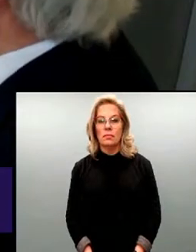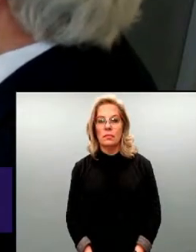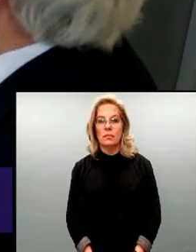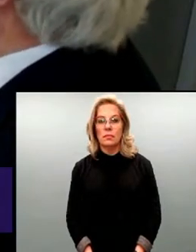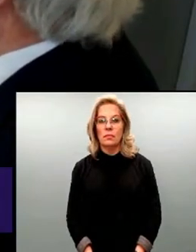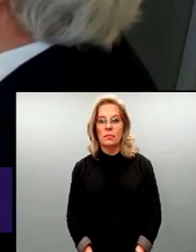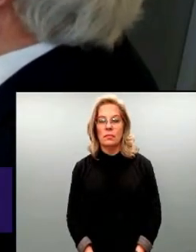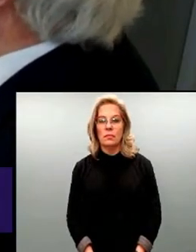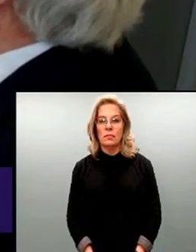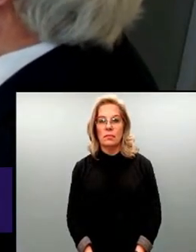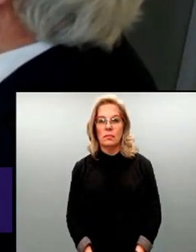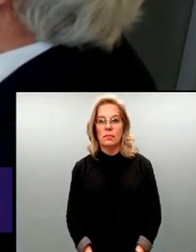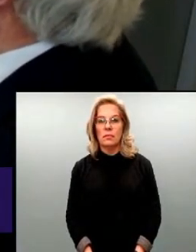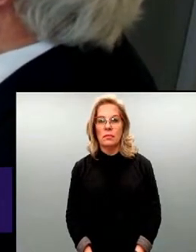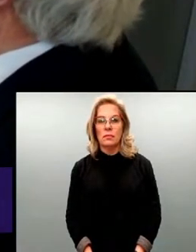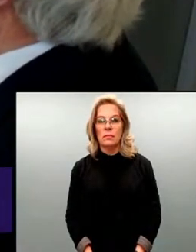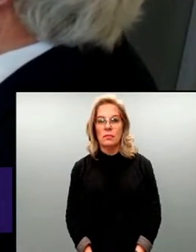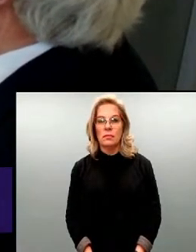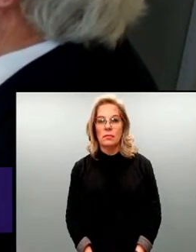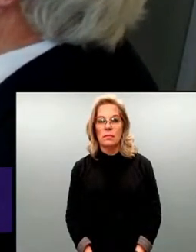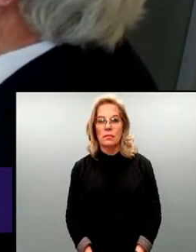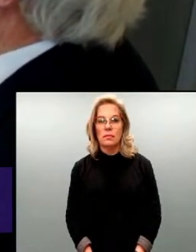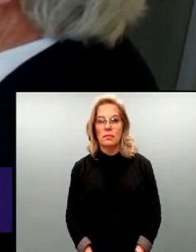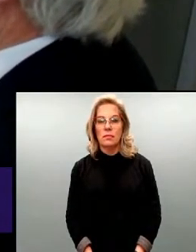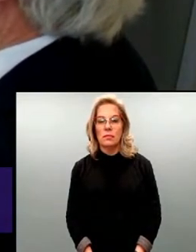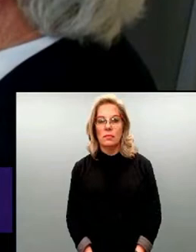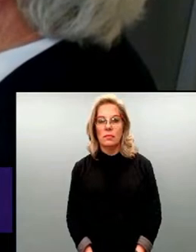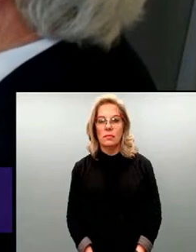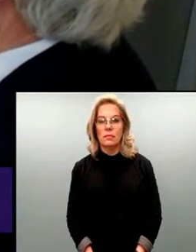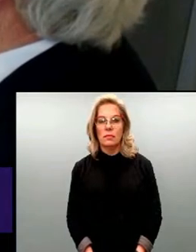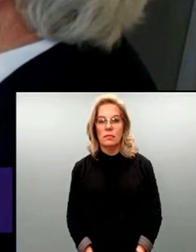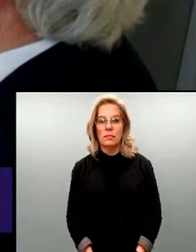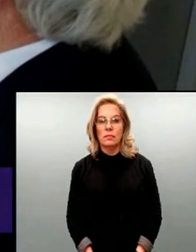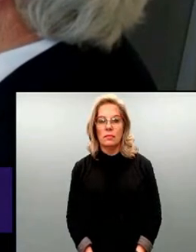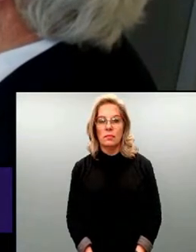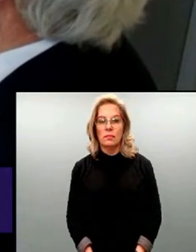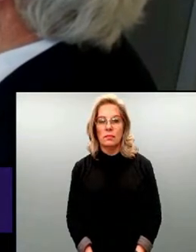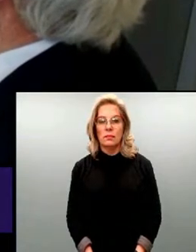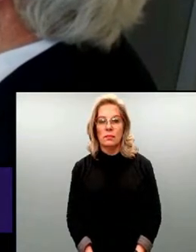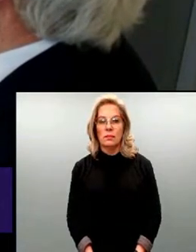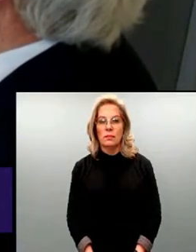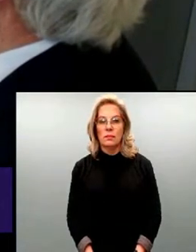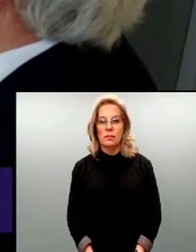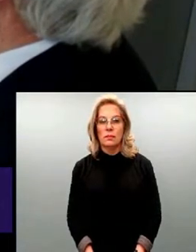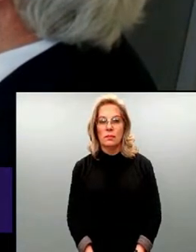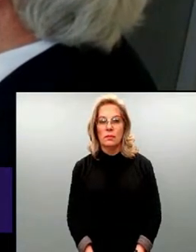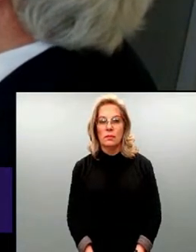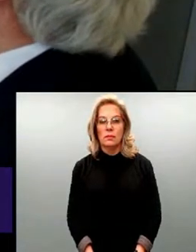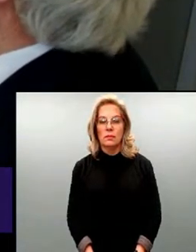episode, what do they do? What does their cellmate do? If the person who can hear is able to watch information on